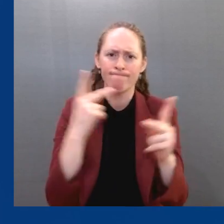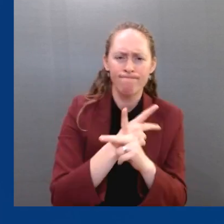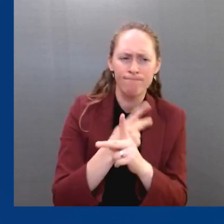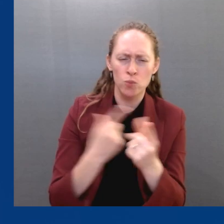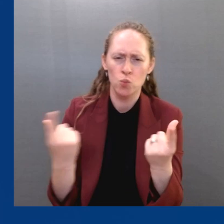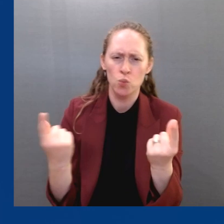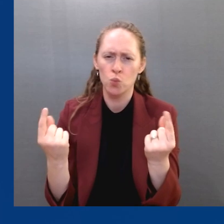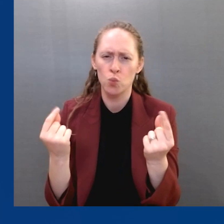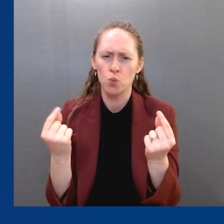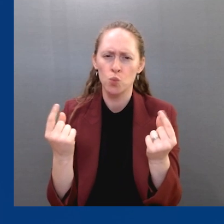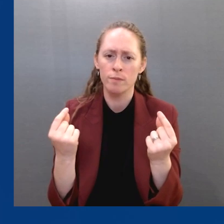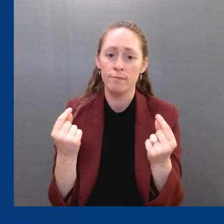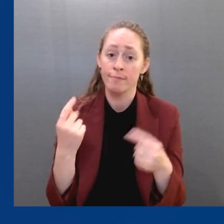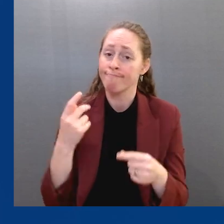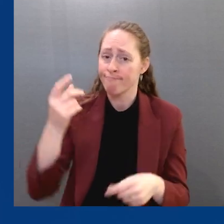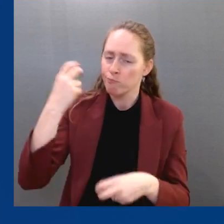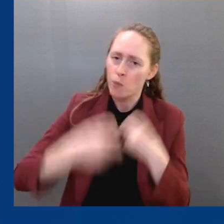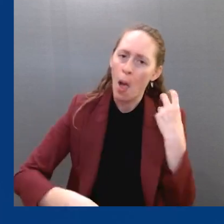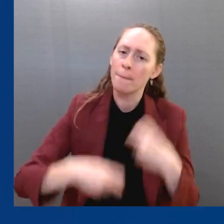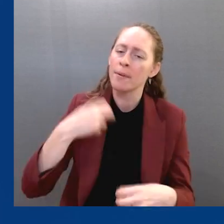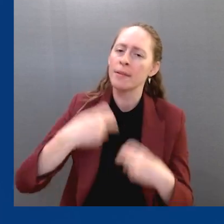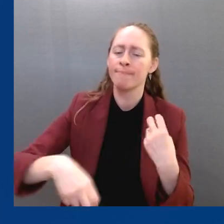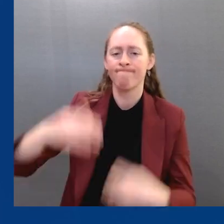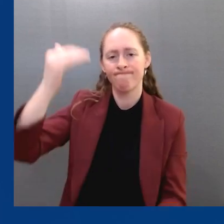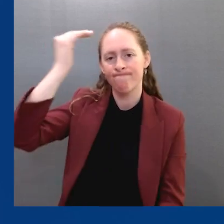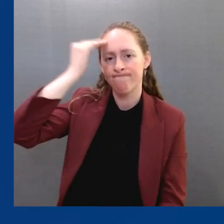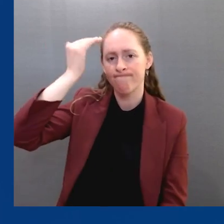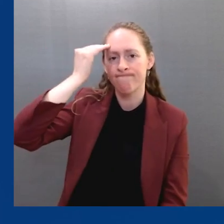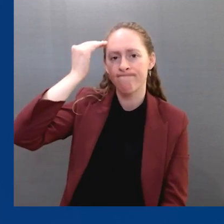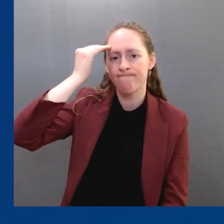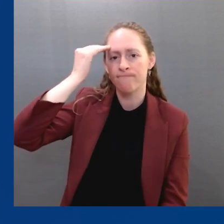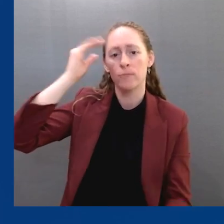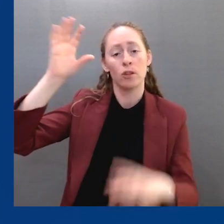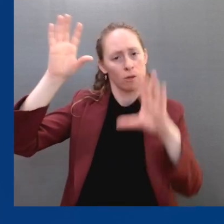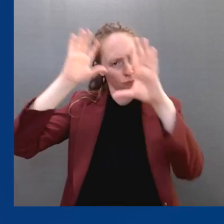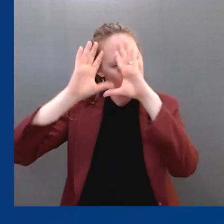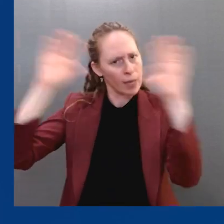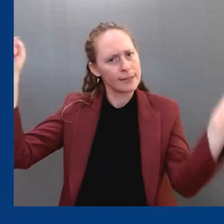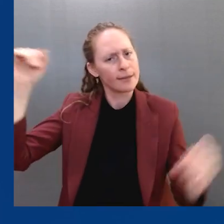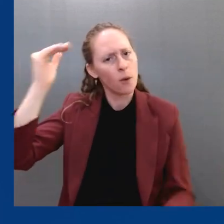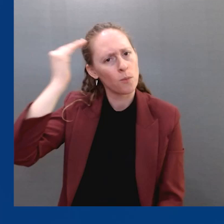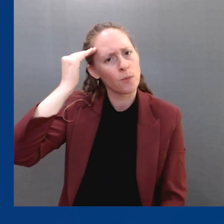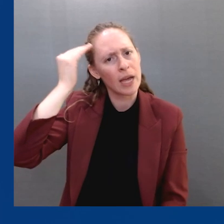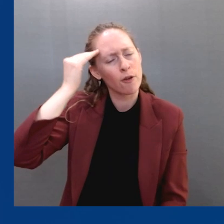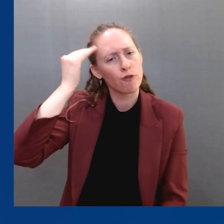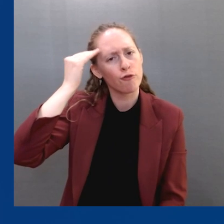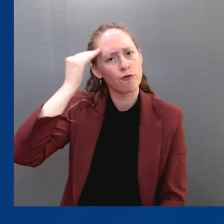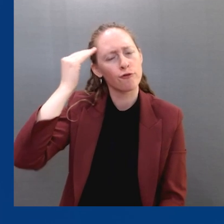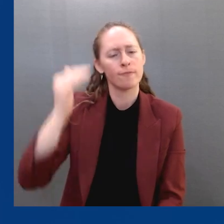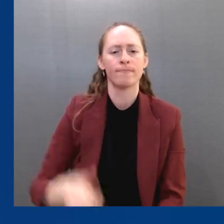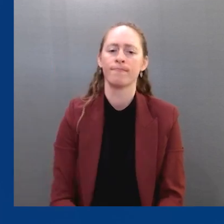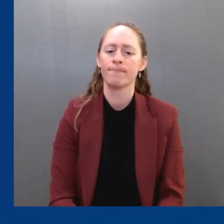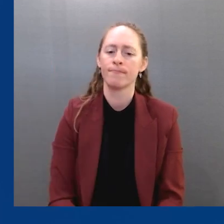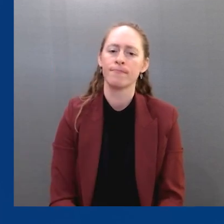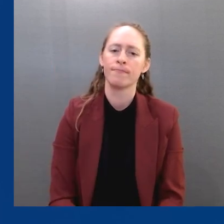And certainly the President has been has highlighted this as an important area for this administration, and it's tasked all of us to come up